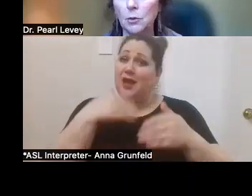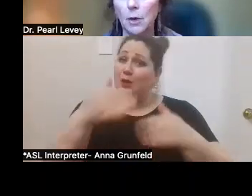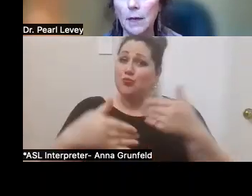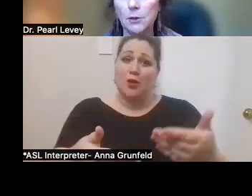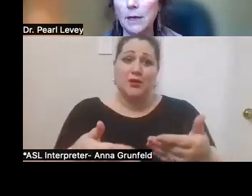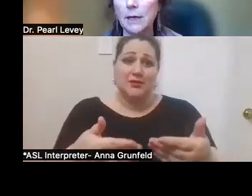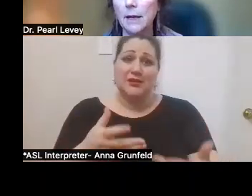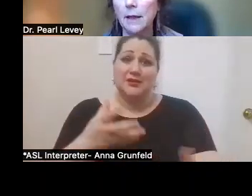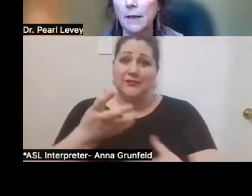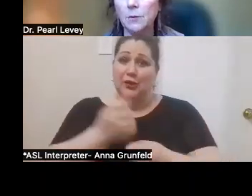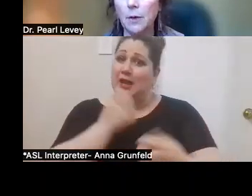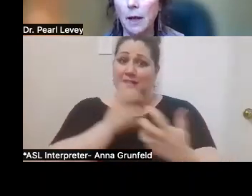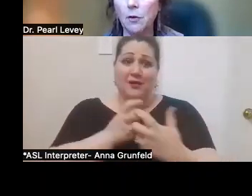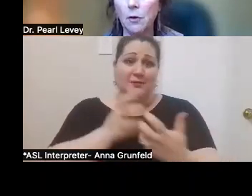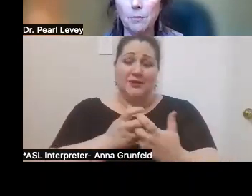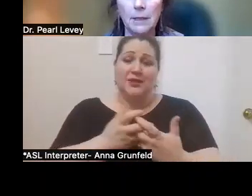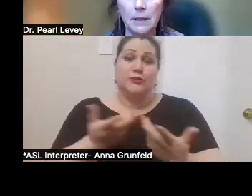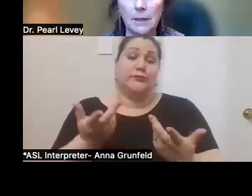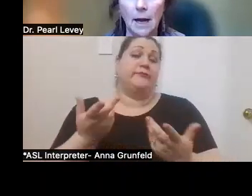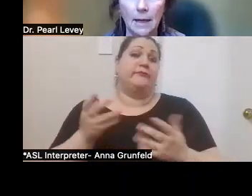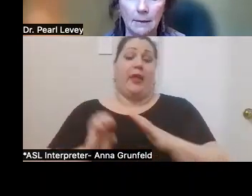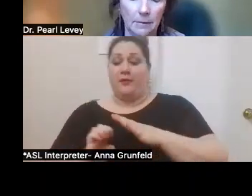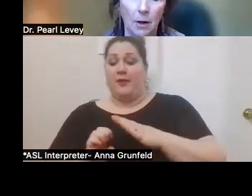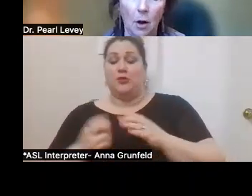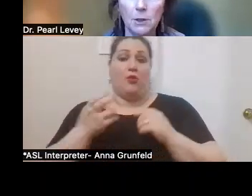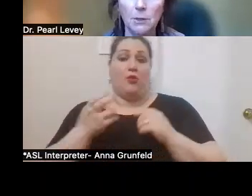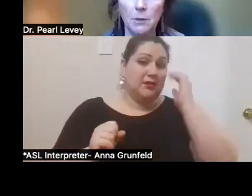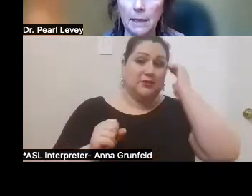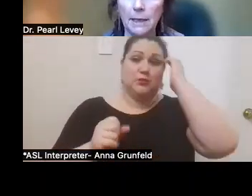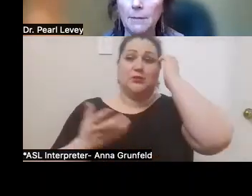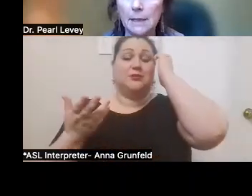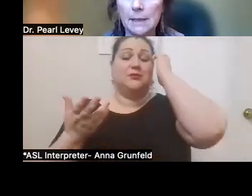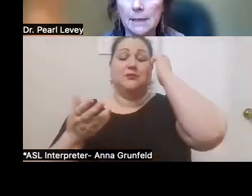undergrad that have not been optimal by any means.